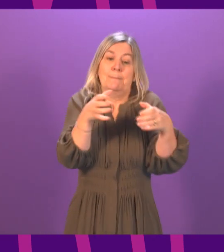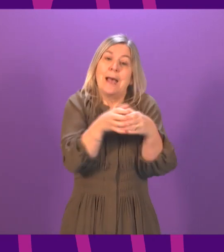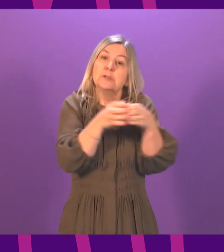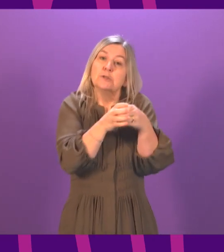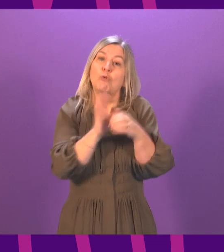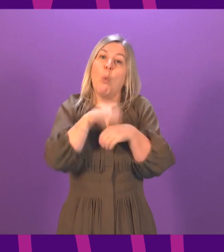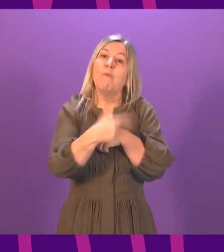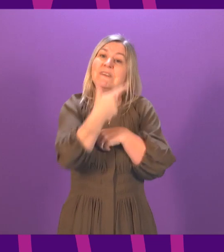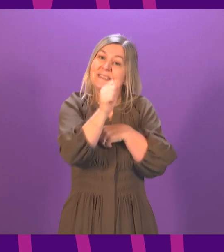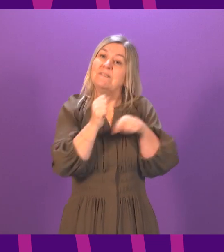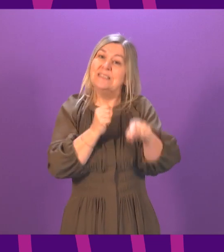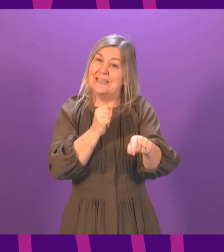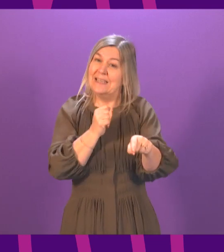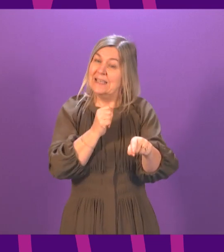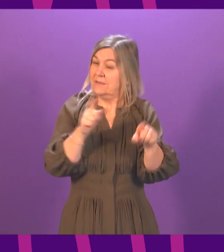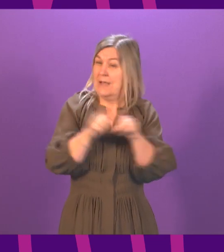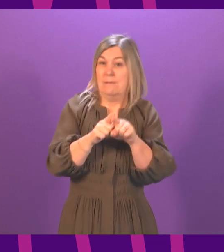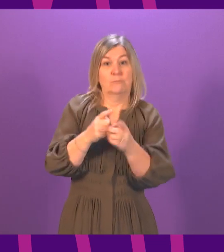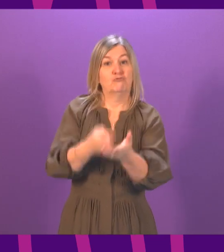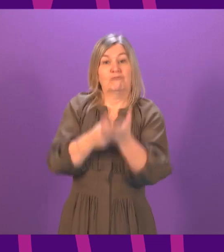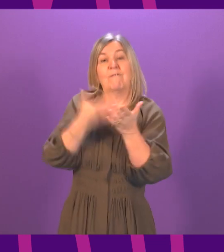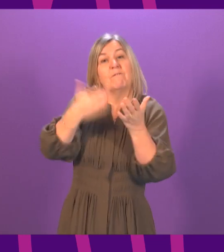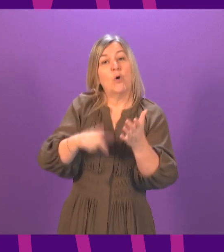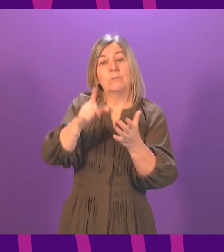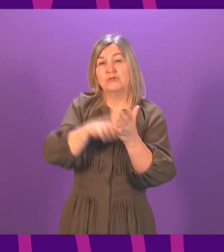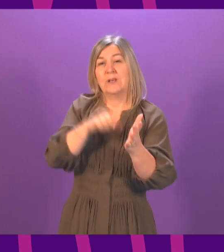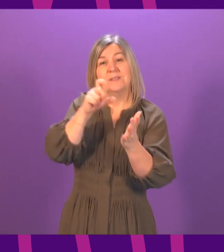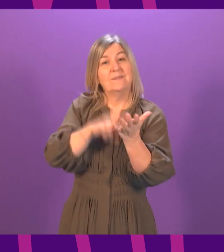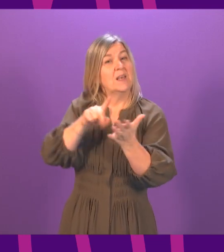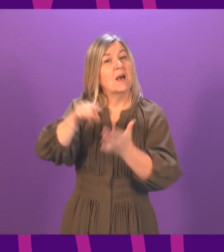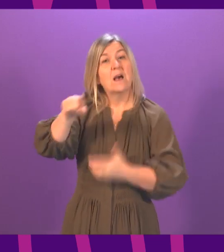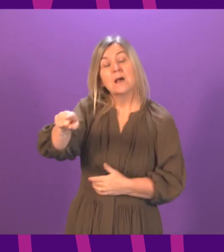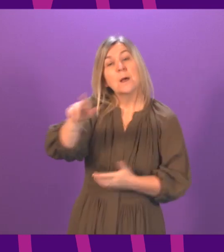Immunisation recommended, and they have been given appointments for vaccination, starting next week.